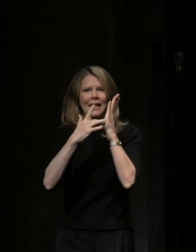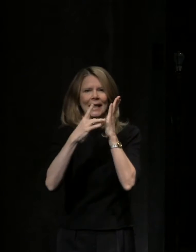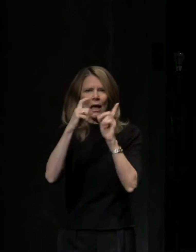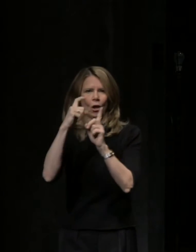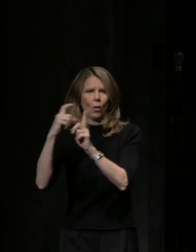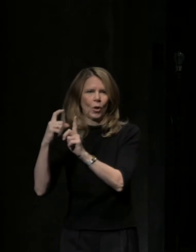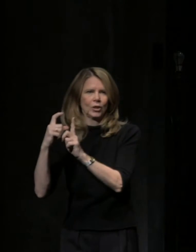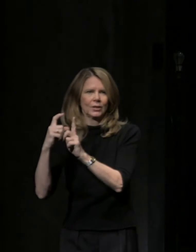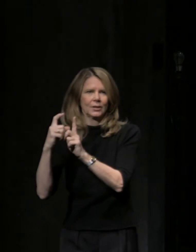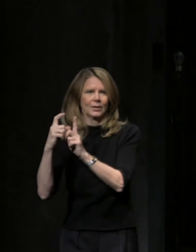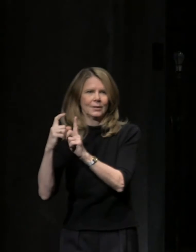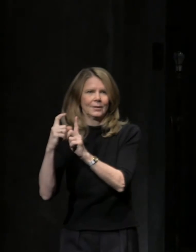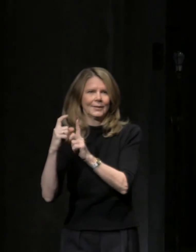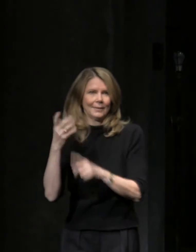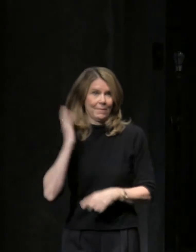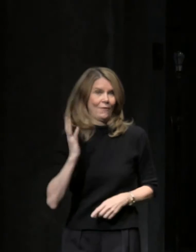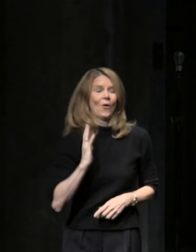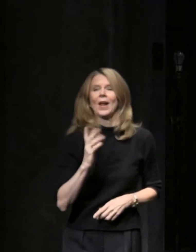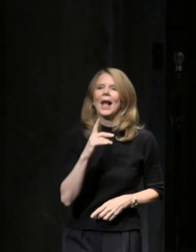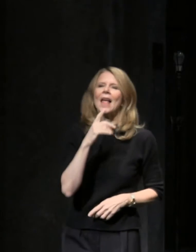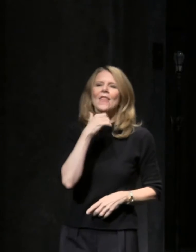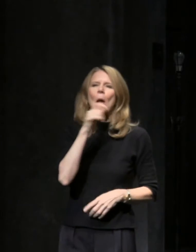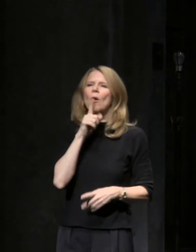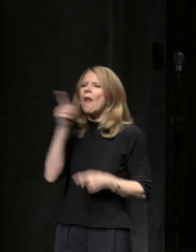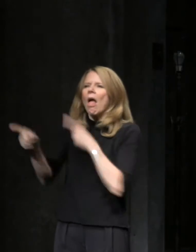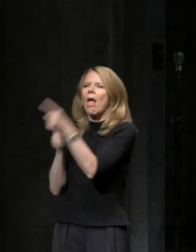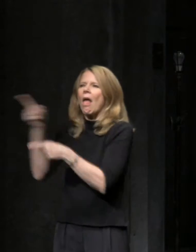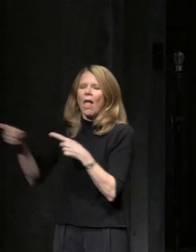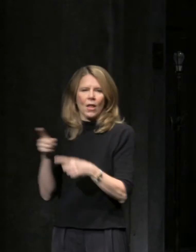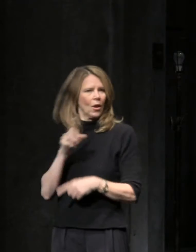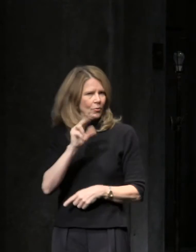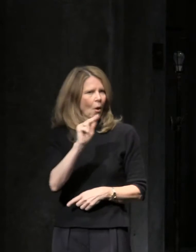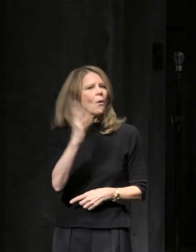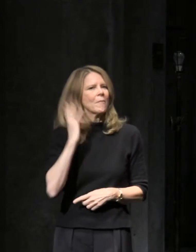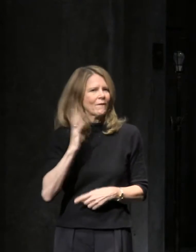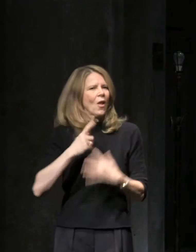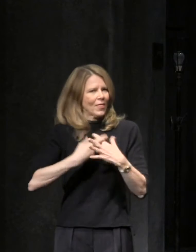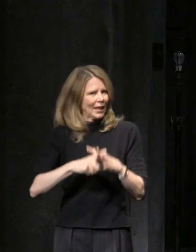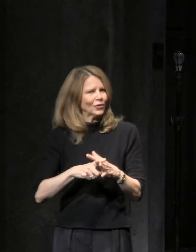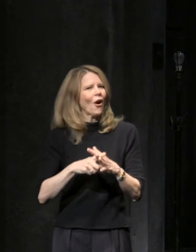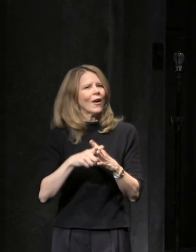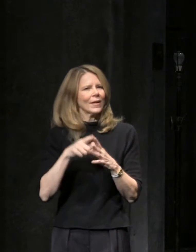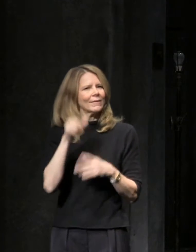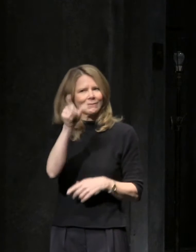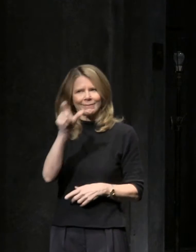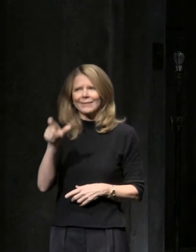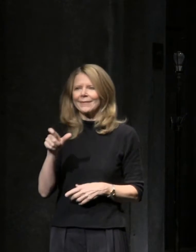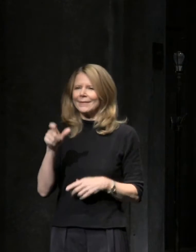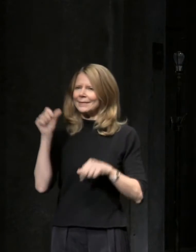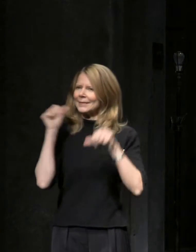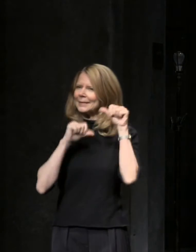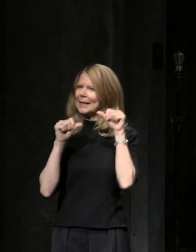playground taunts, at least not initially. Those were scientific terms to describe people